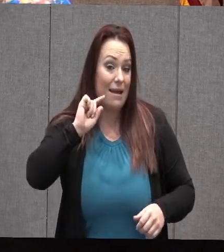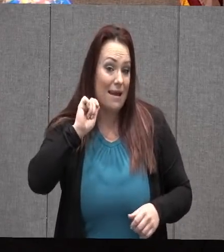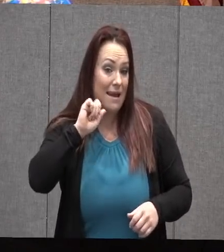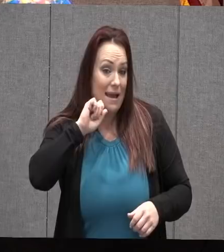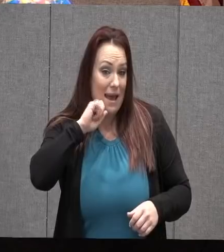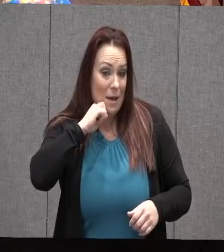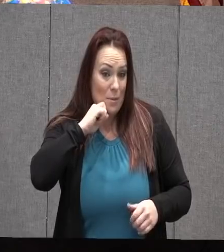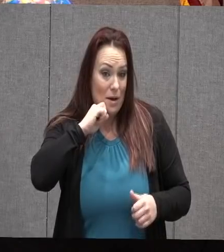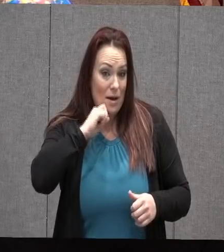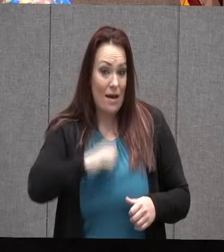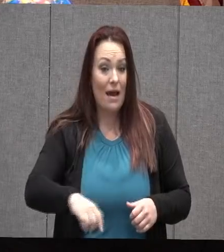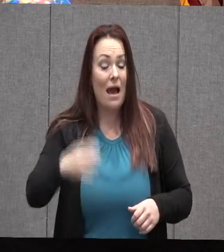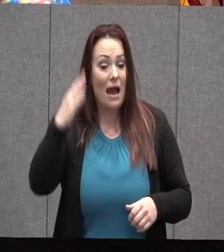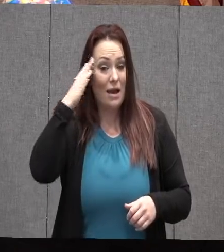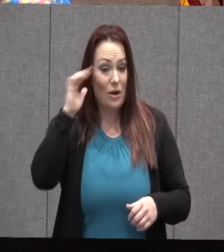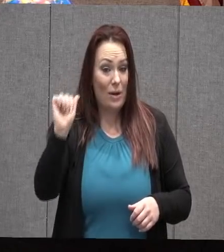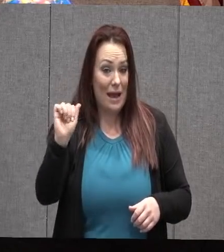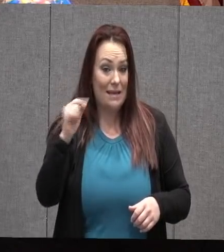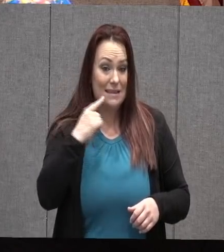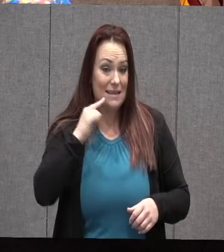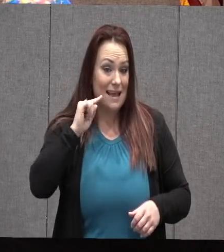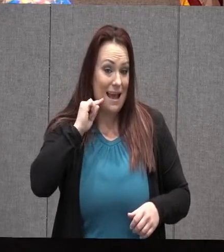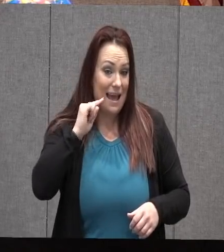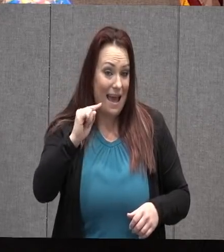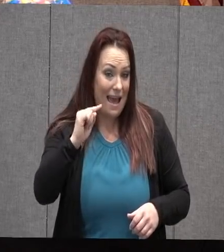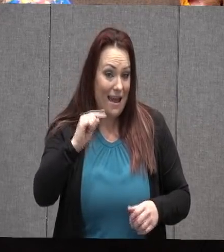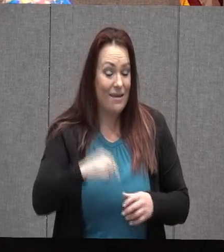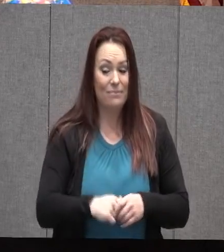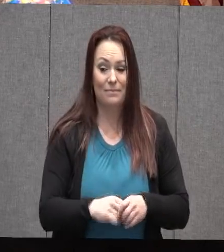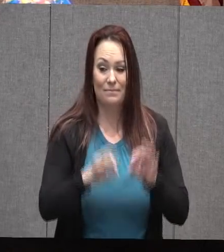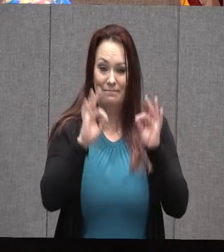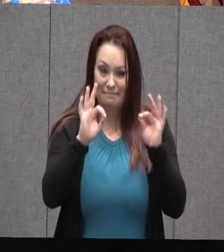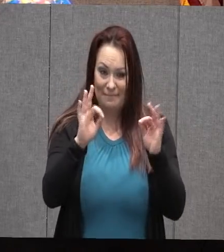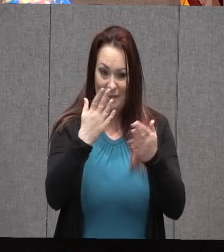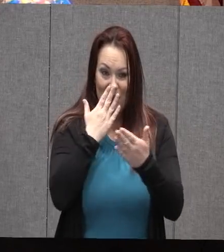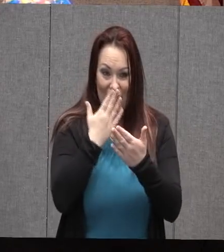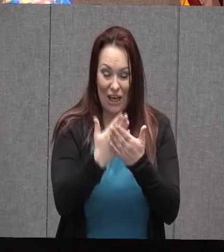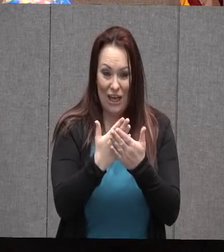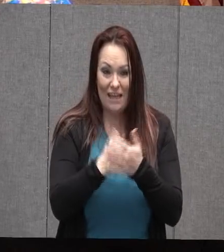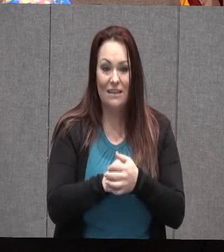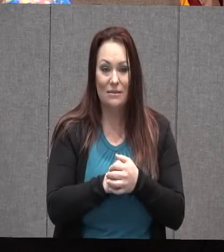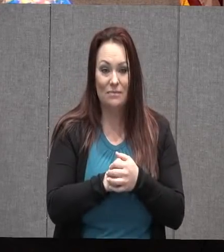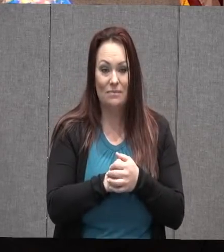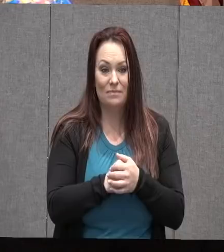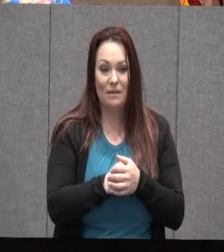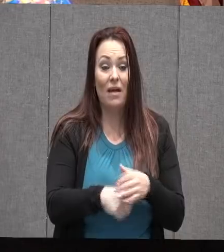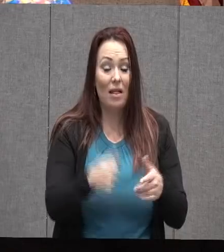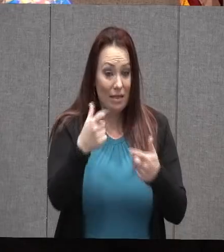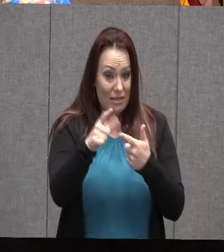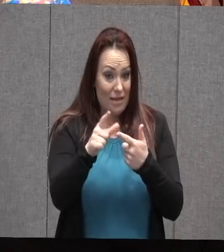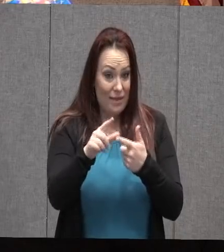I know a says ah. Good, okay let's do the letter e. This is one of my favorite ones